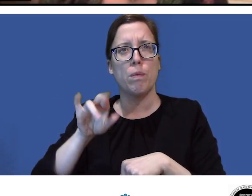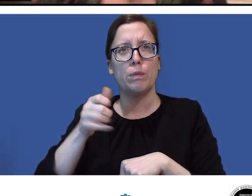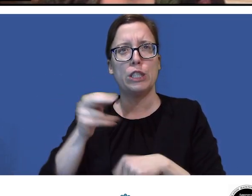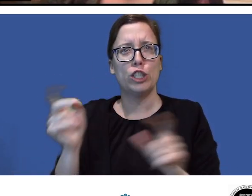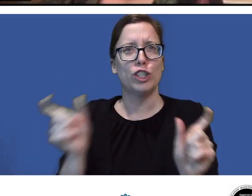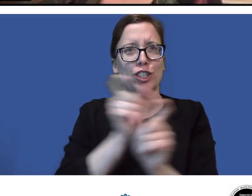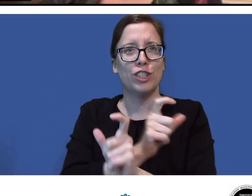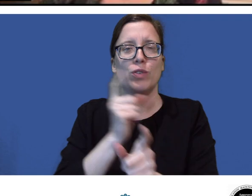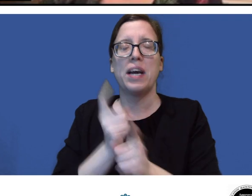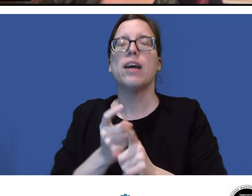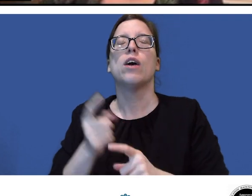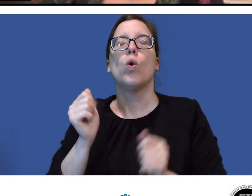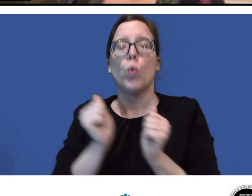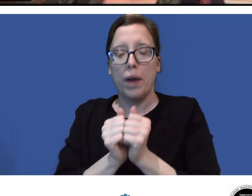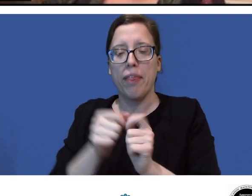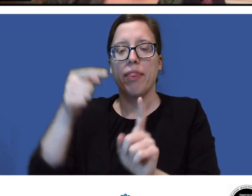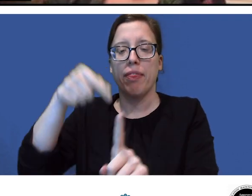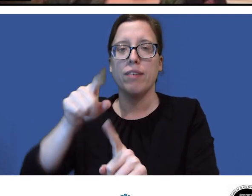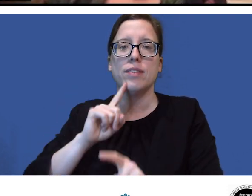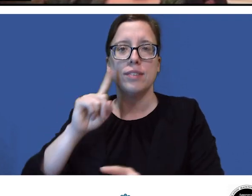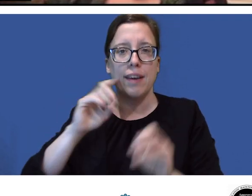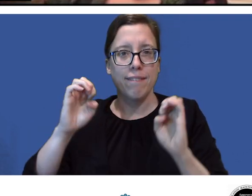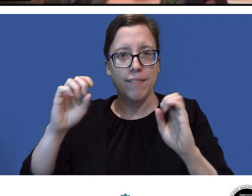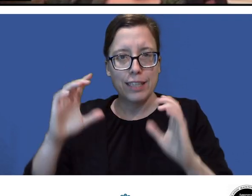reminder for you of things you think might be valuable.